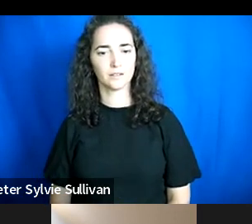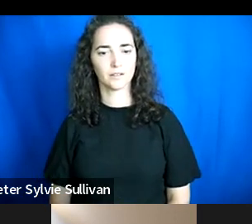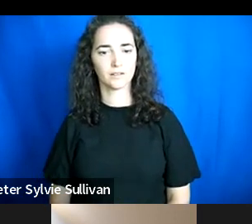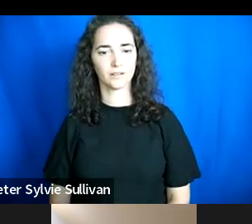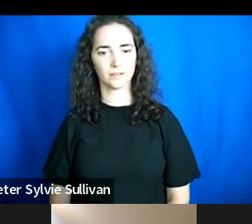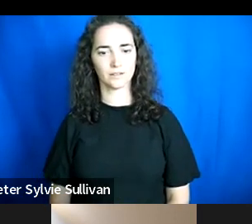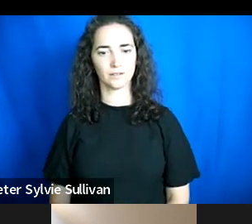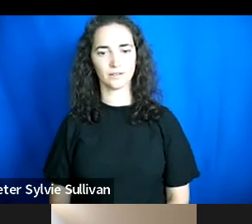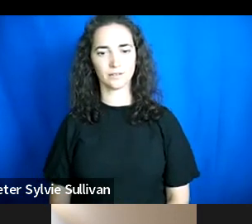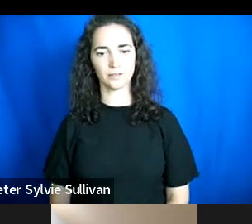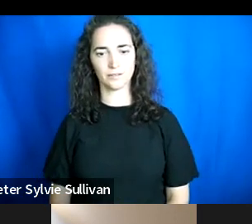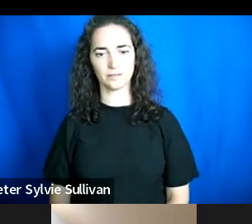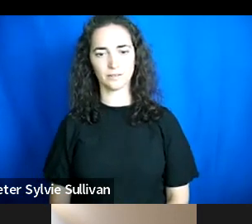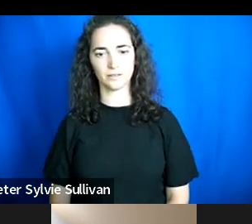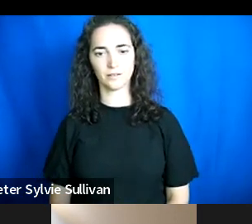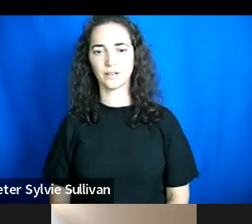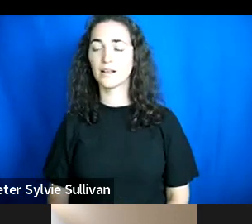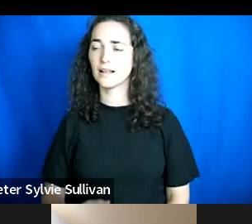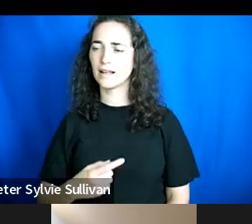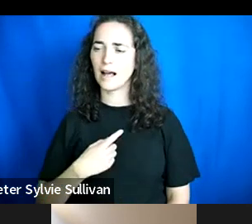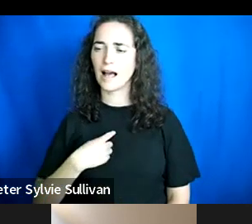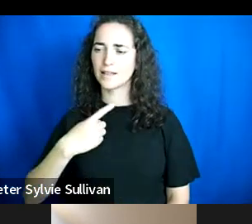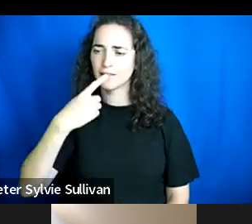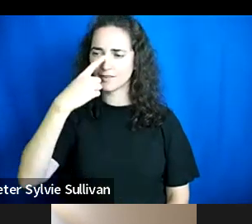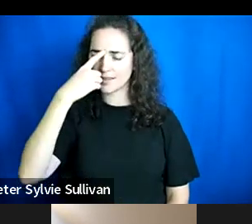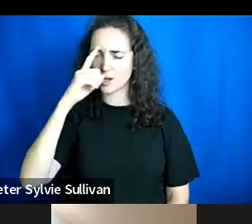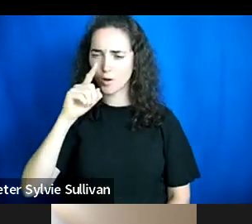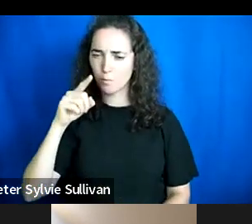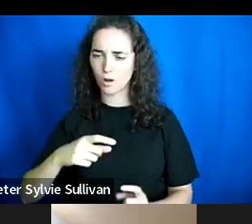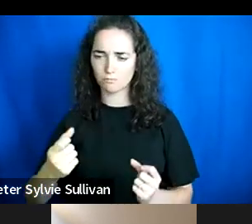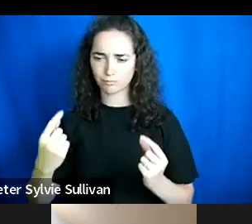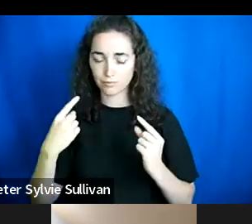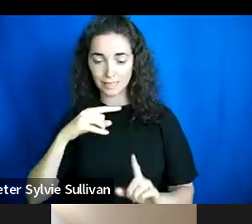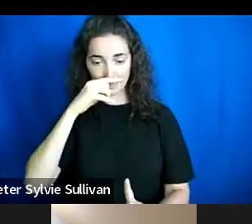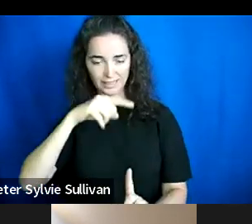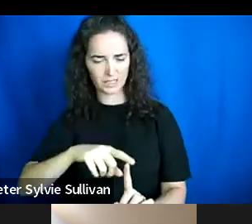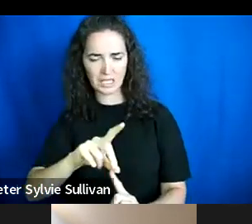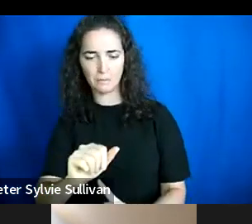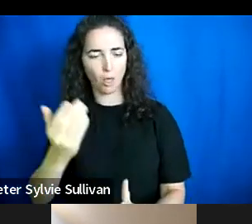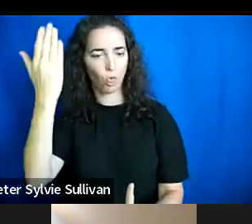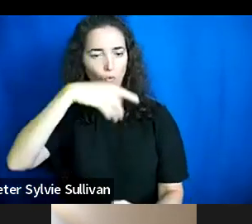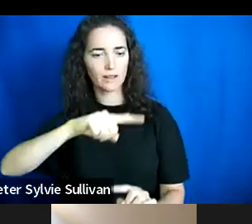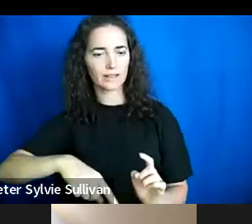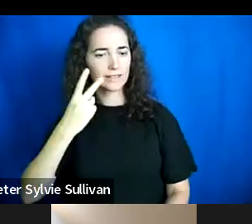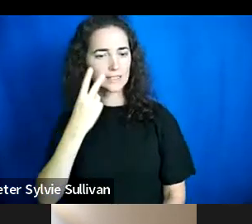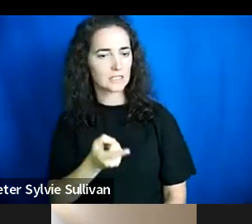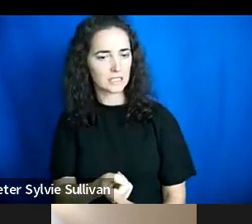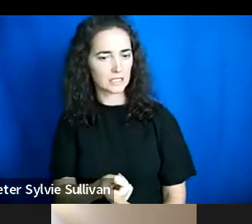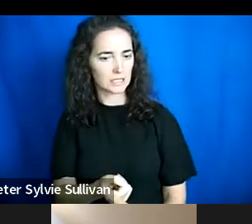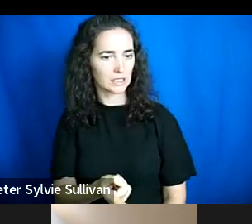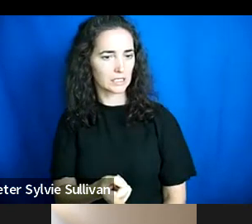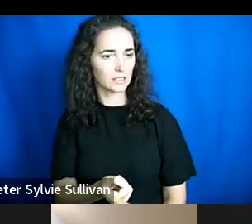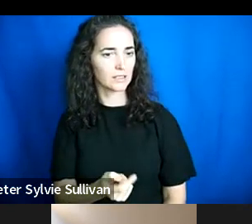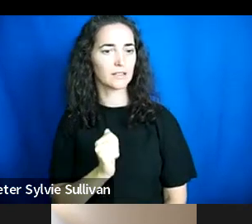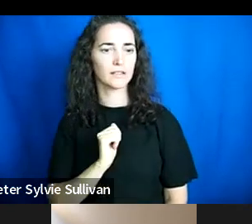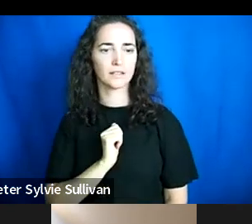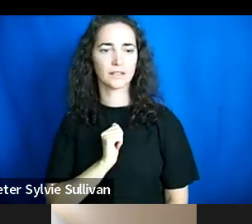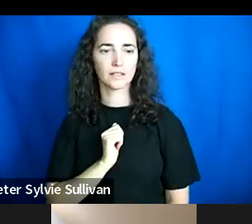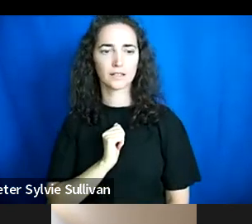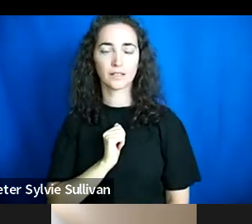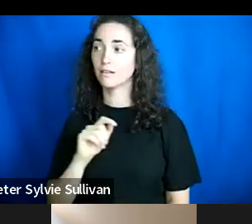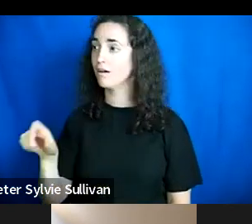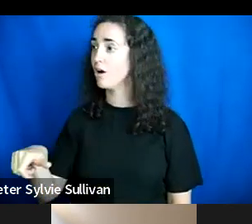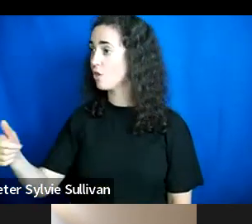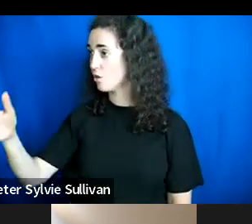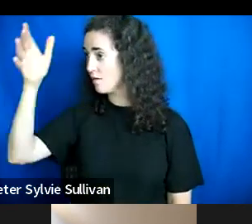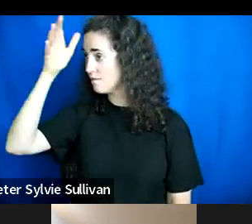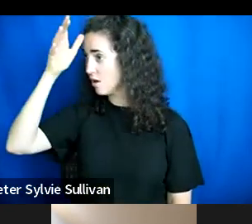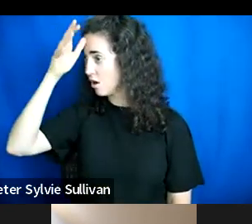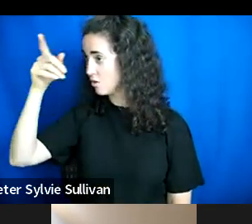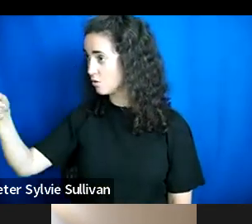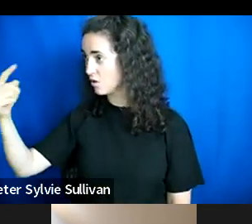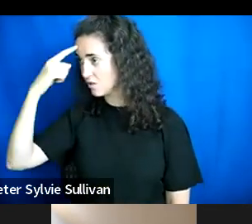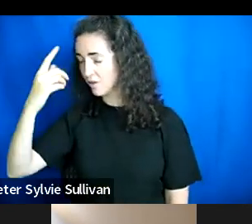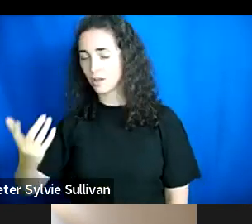When you had a child who you may not see their disability and the the father that you're with thanks, your child.